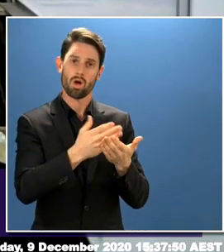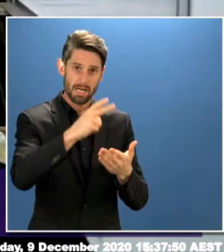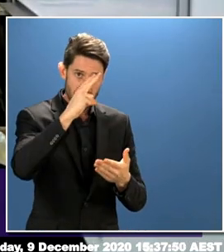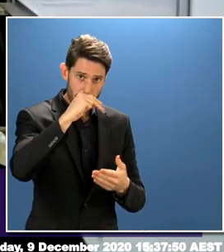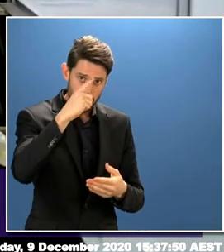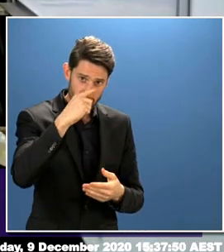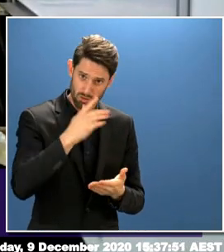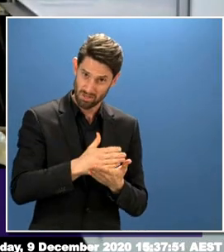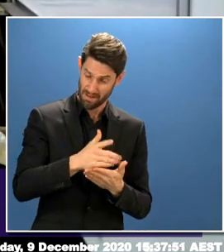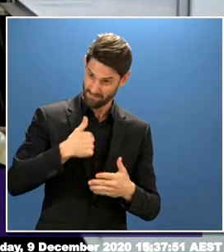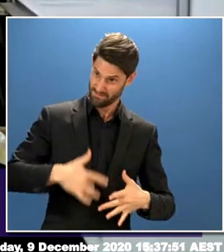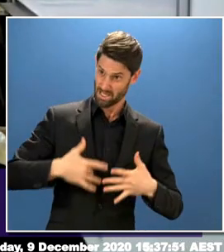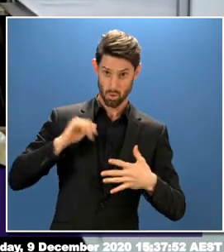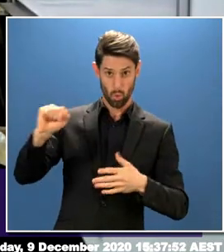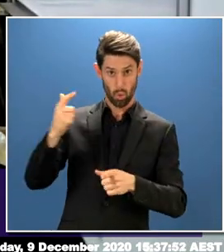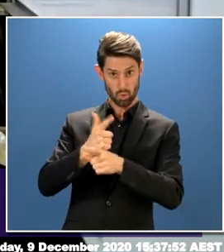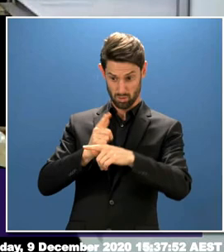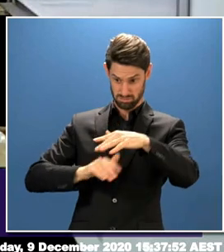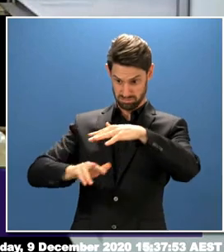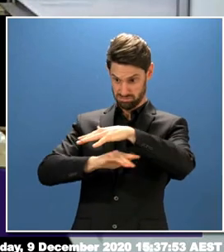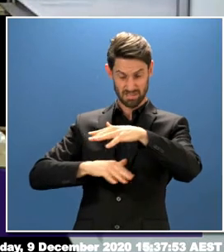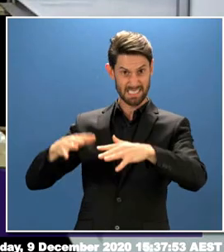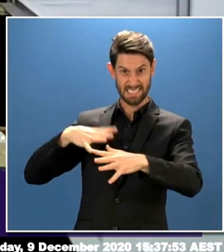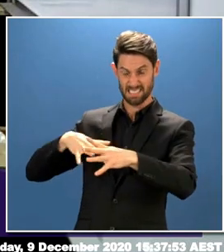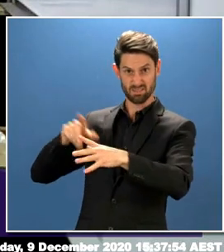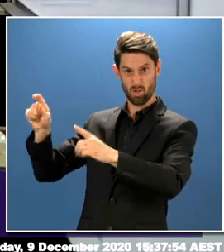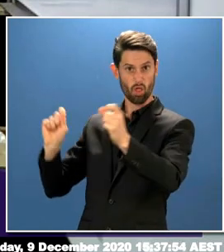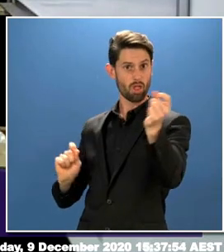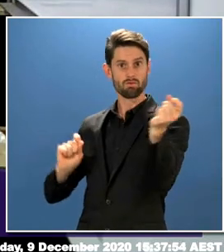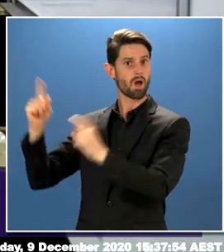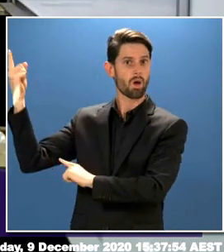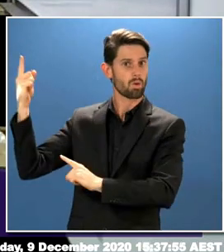Doesn't really sound like a system that is capable of modification or adaptation, does it?